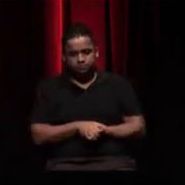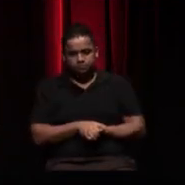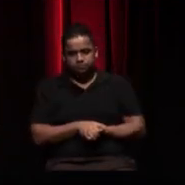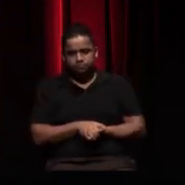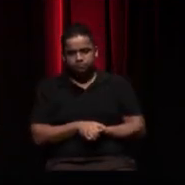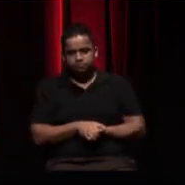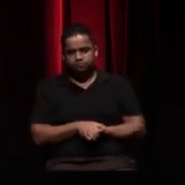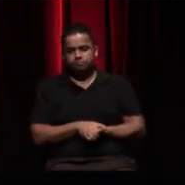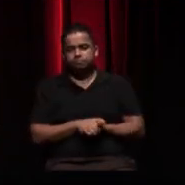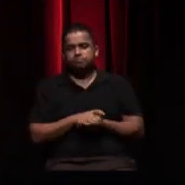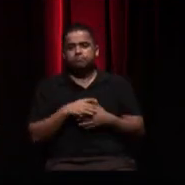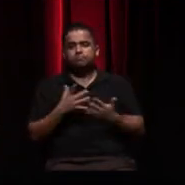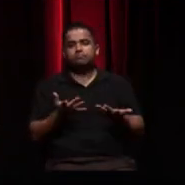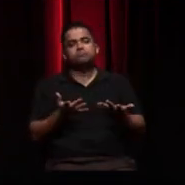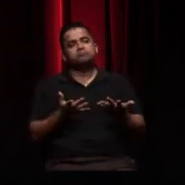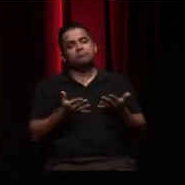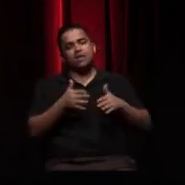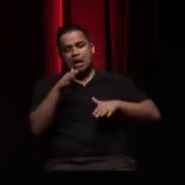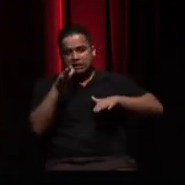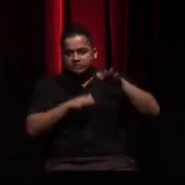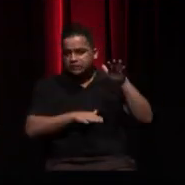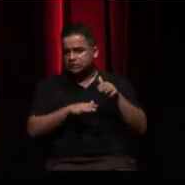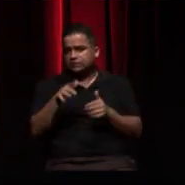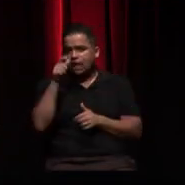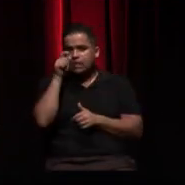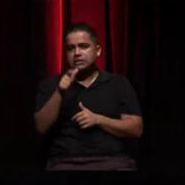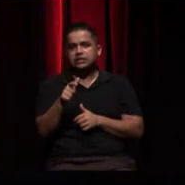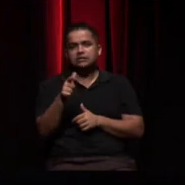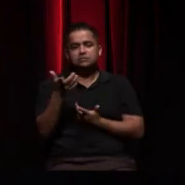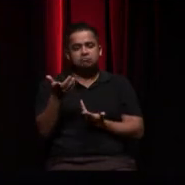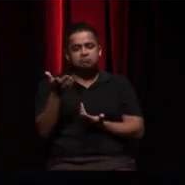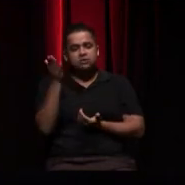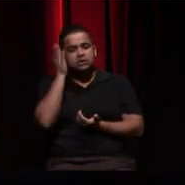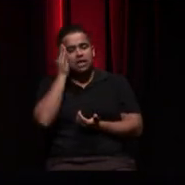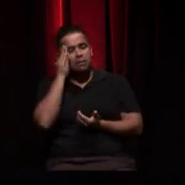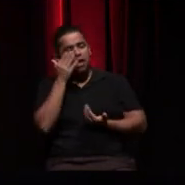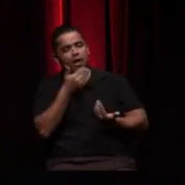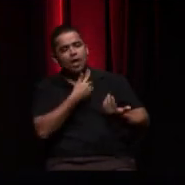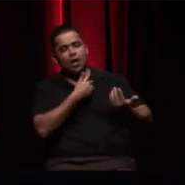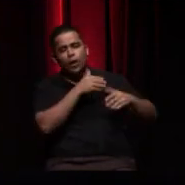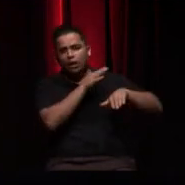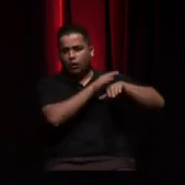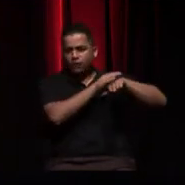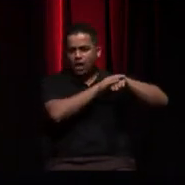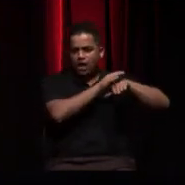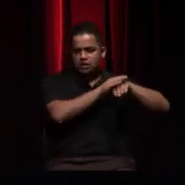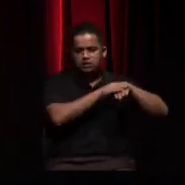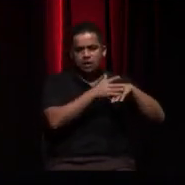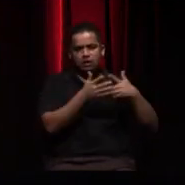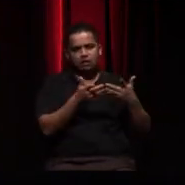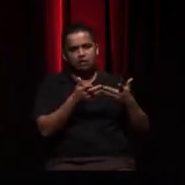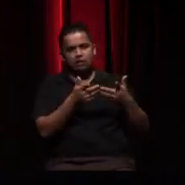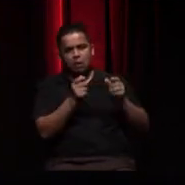Frequently they want to know whether what they are doing can be transformed